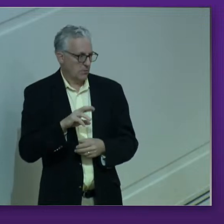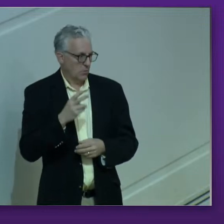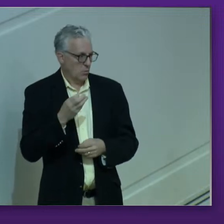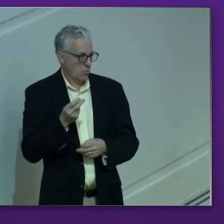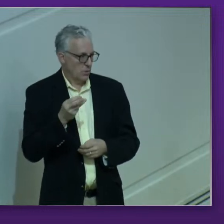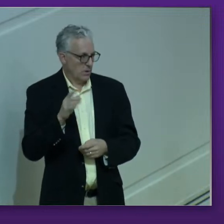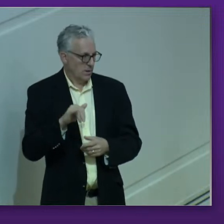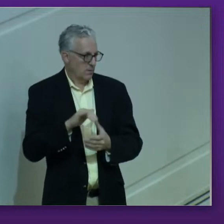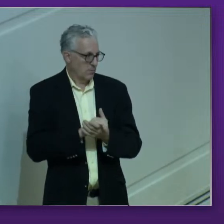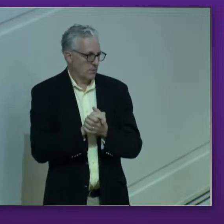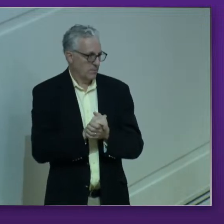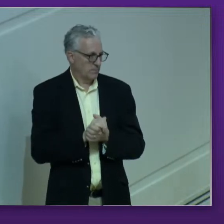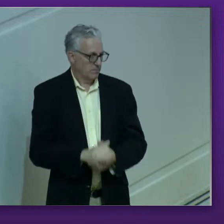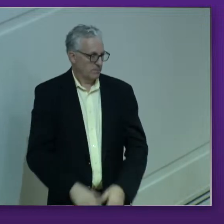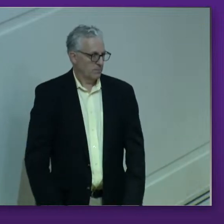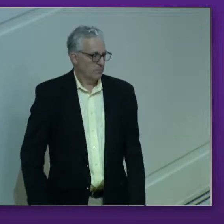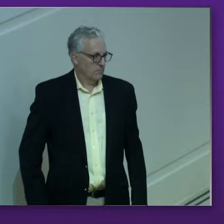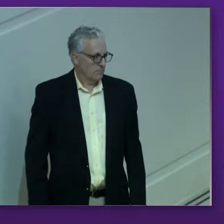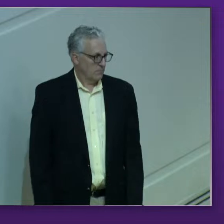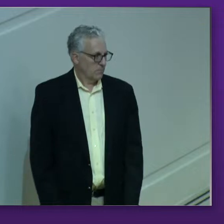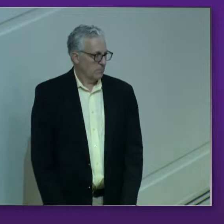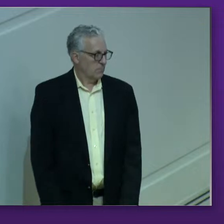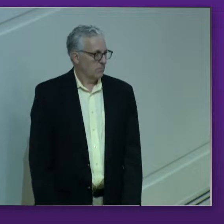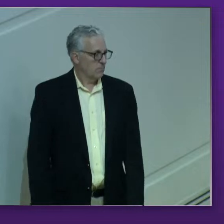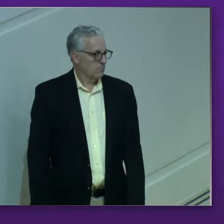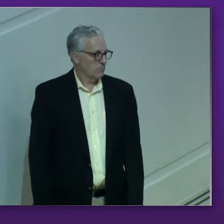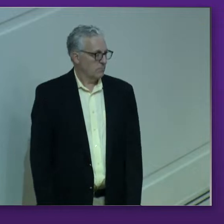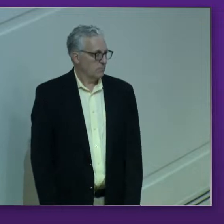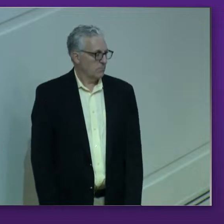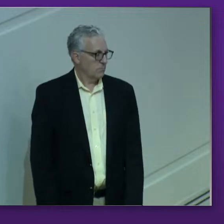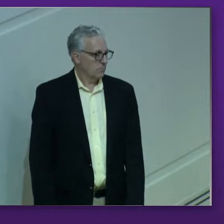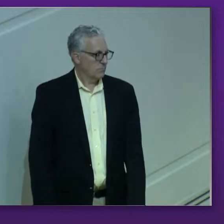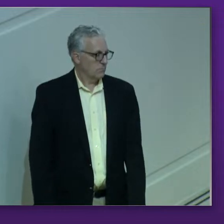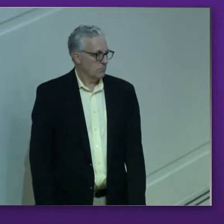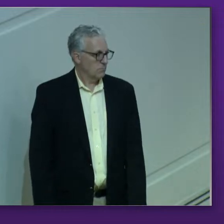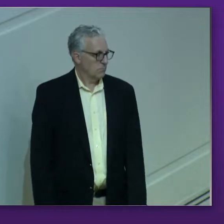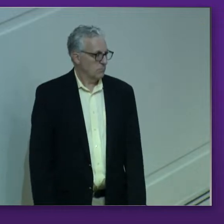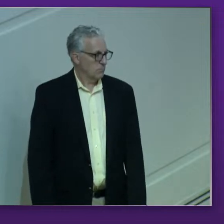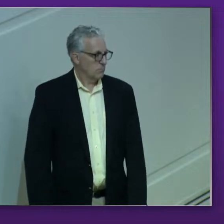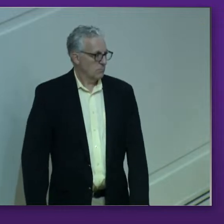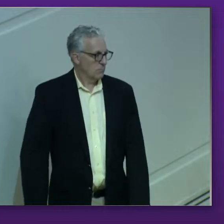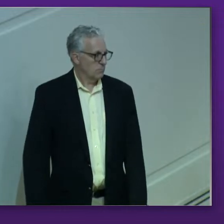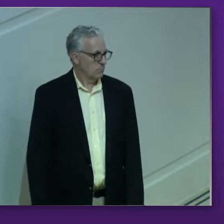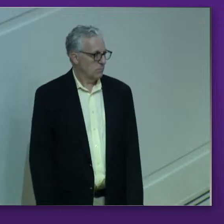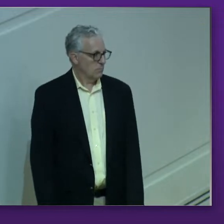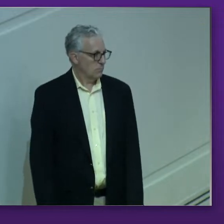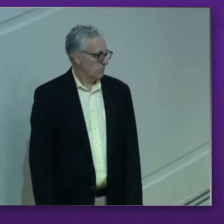OVER EVERYONE PROF. WHEATLEY EXUDED WARMTH APPROACHABILITY AND GENUINE CONCERN FOR HIS